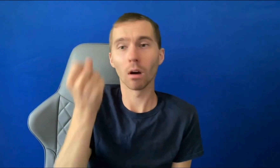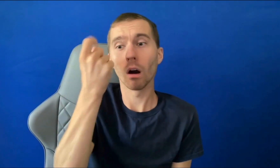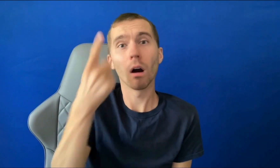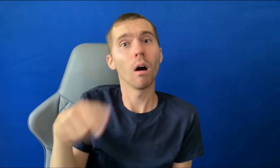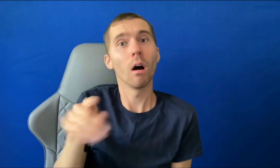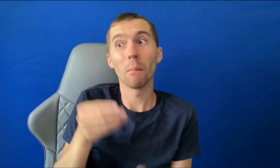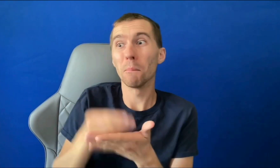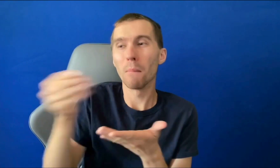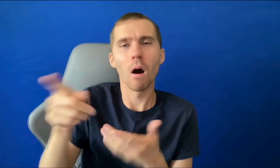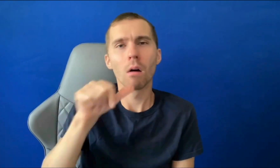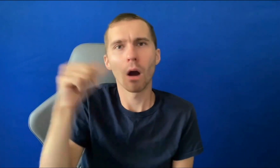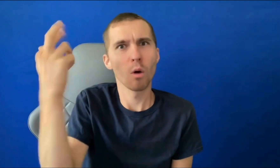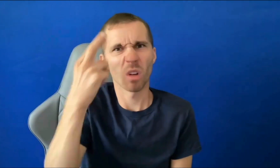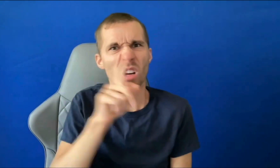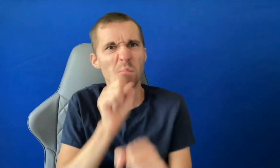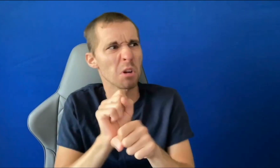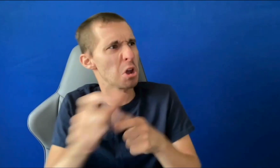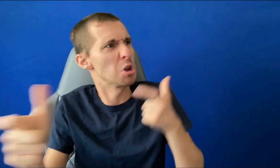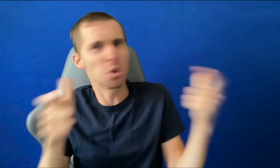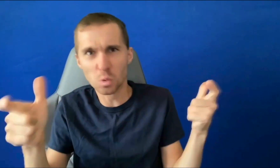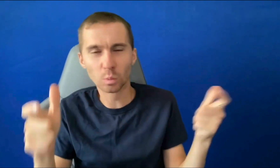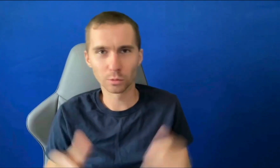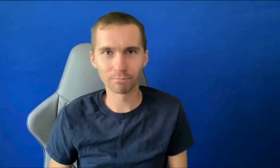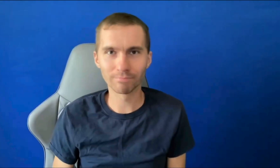But in that purchase, they did not realize how huge the land really was.